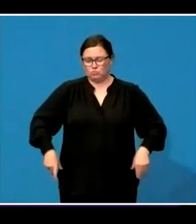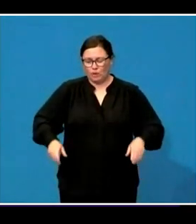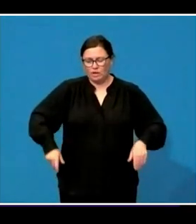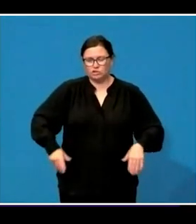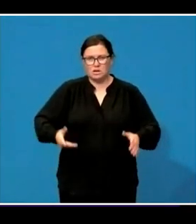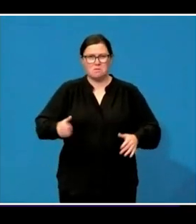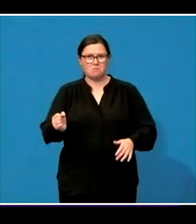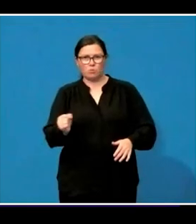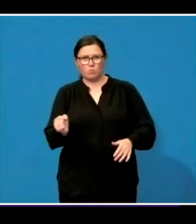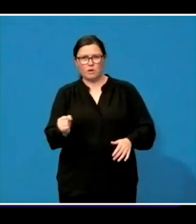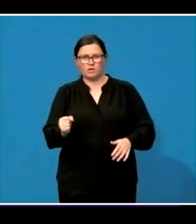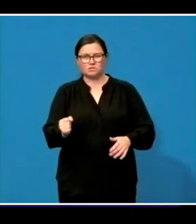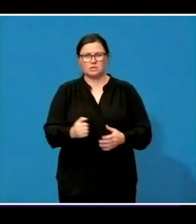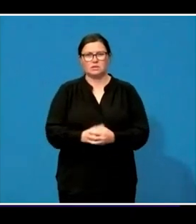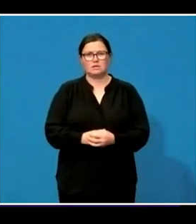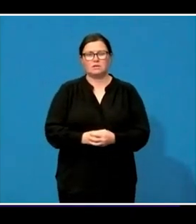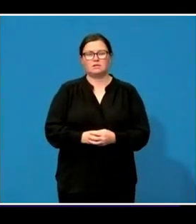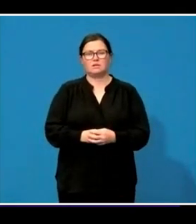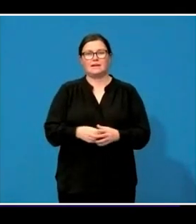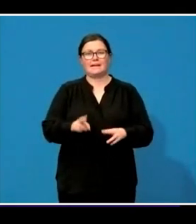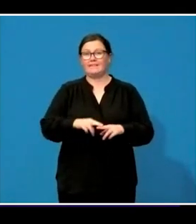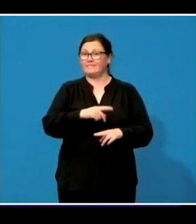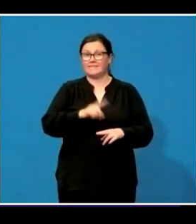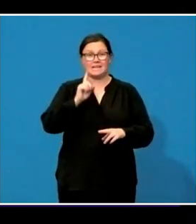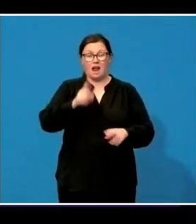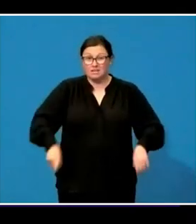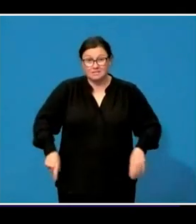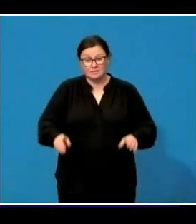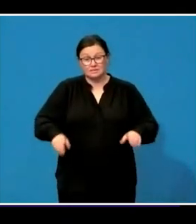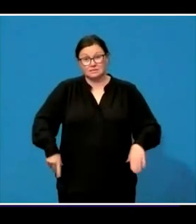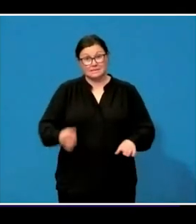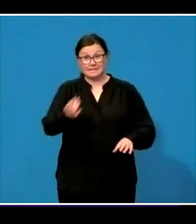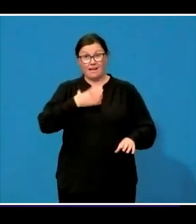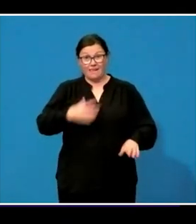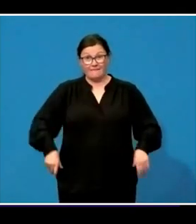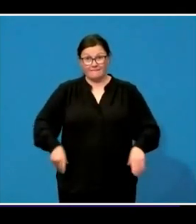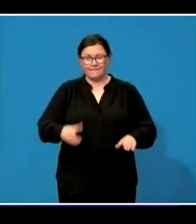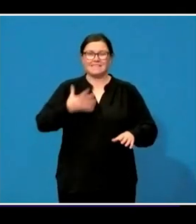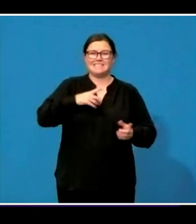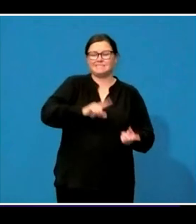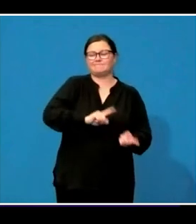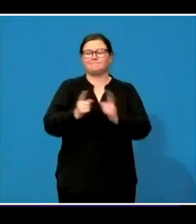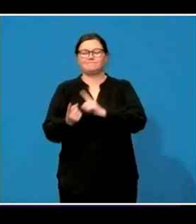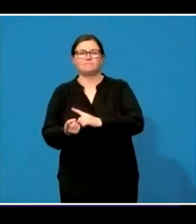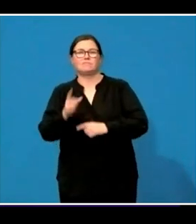And in instances where it is that he can't push himself, he relies on an electric wheelchair that he can move around.